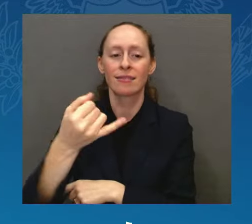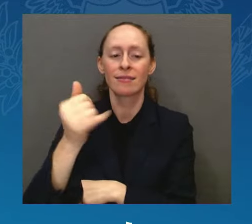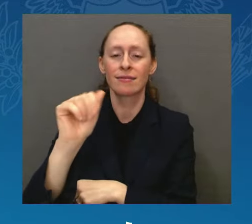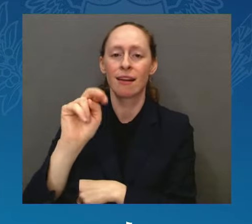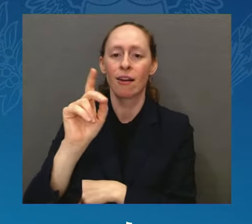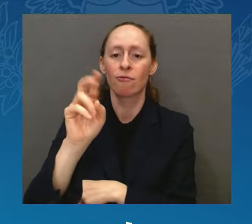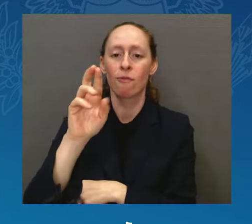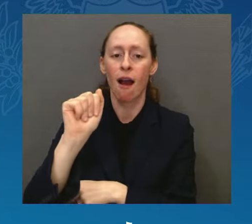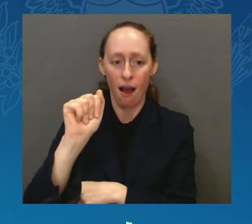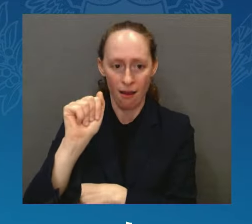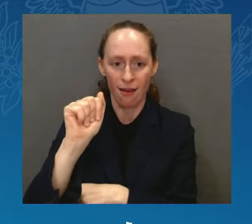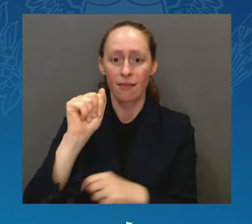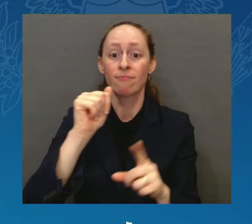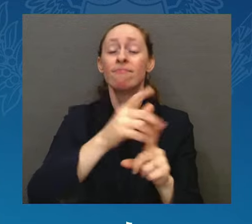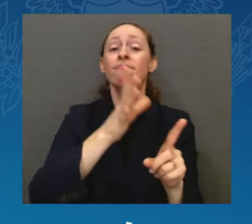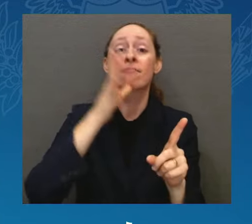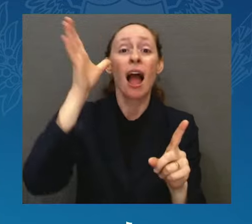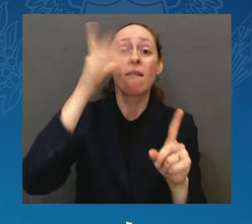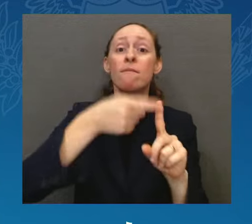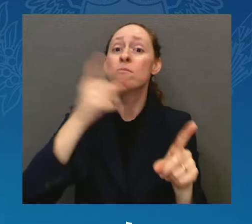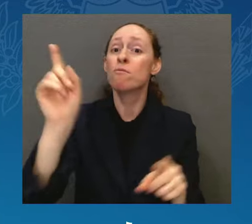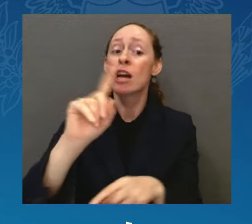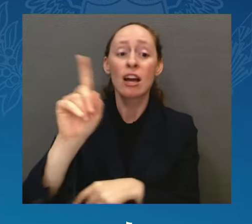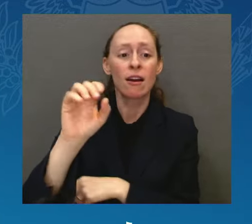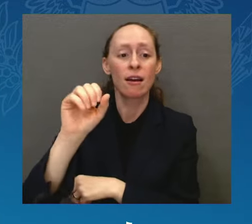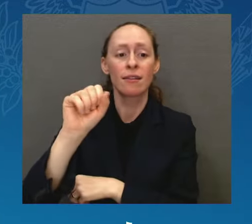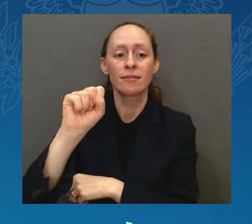I see it every day from all of my fellow kids